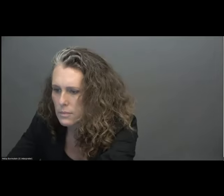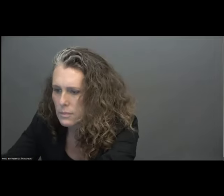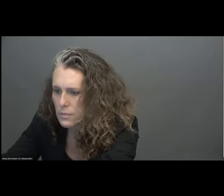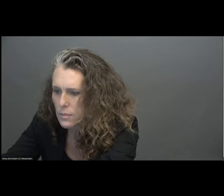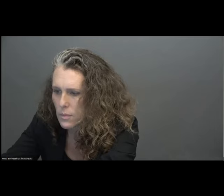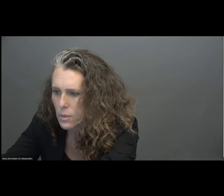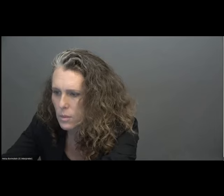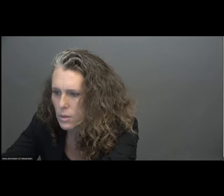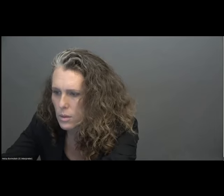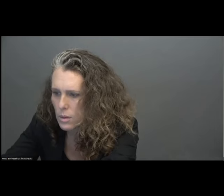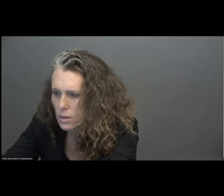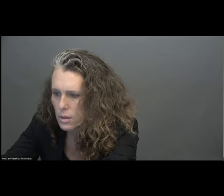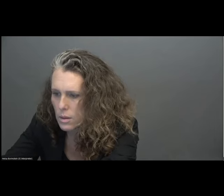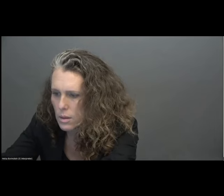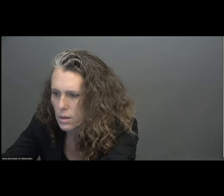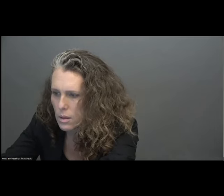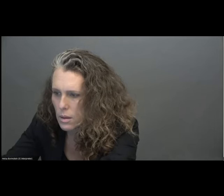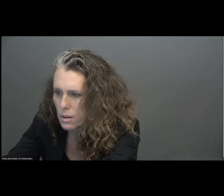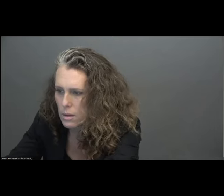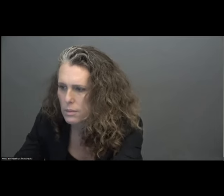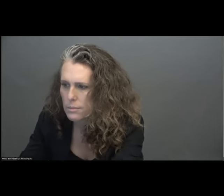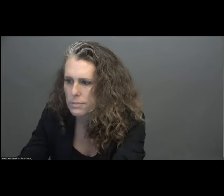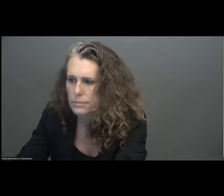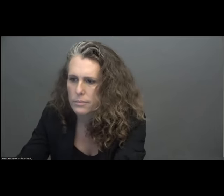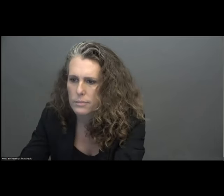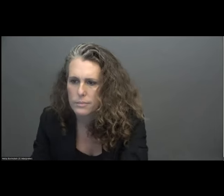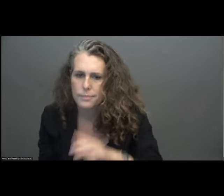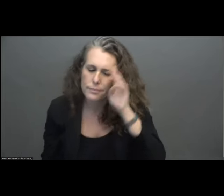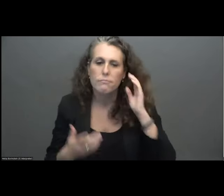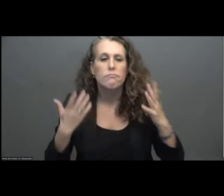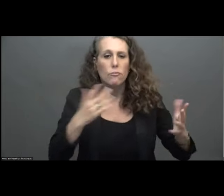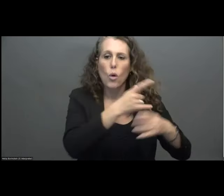16:10:58 A deja finish their onboarding terminated for us.